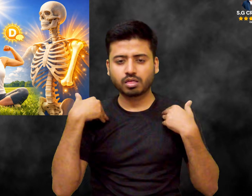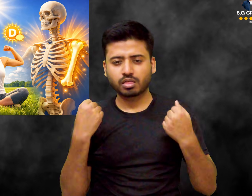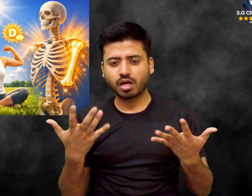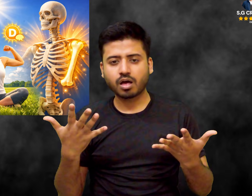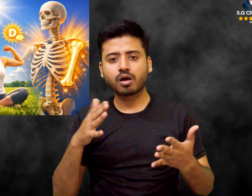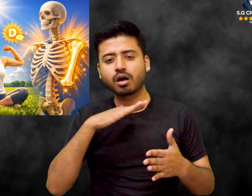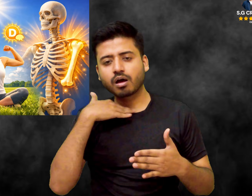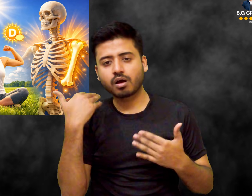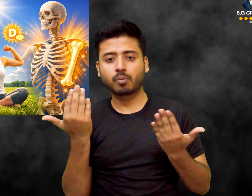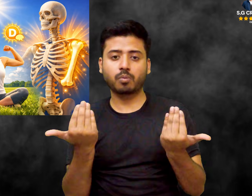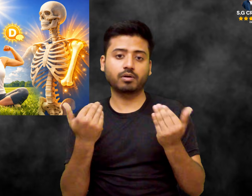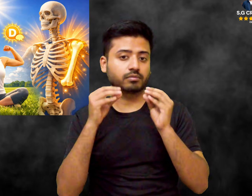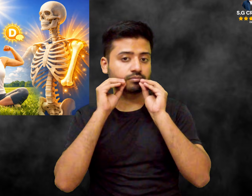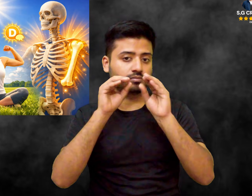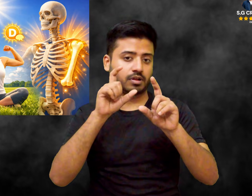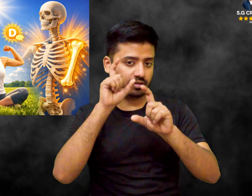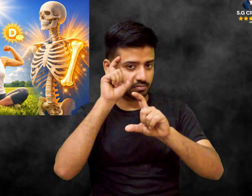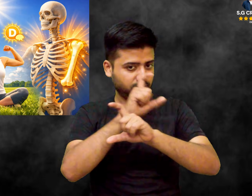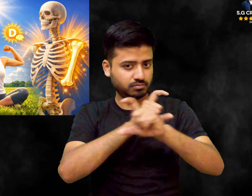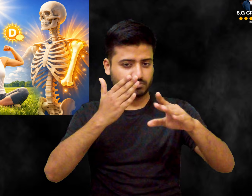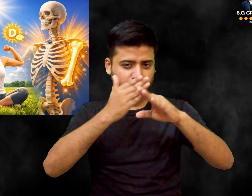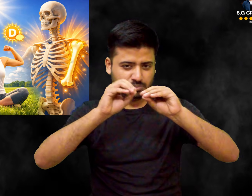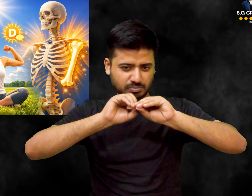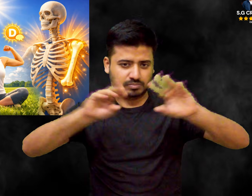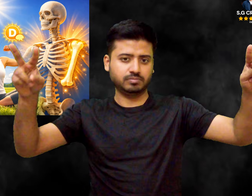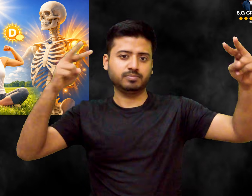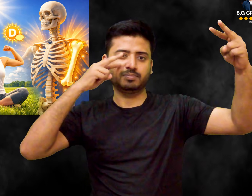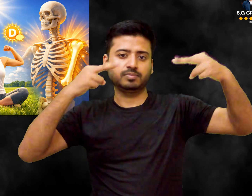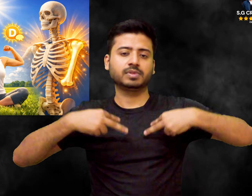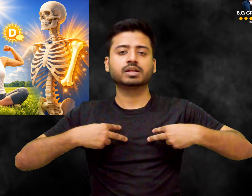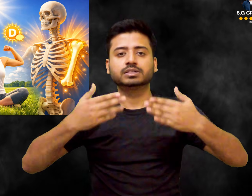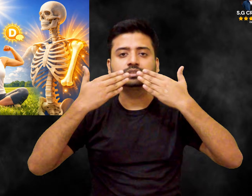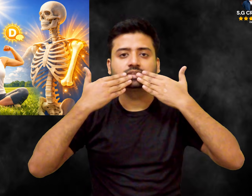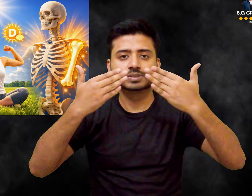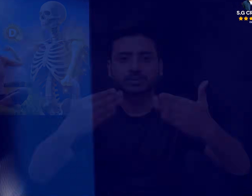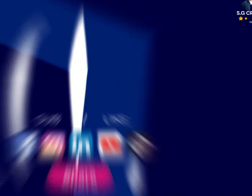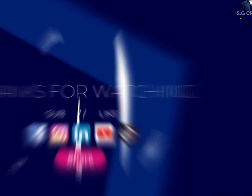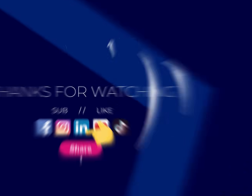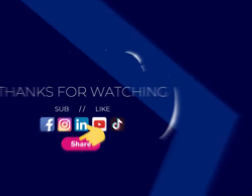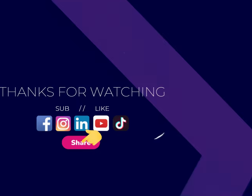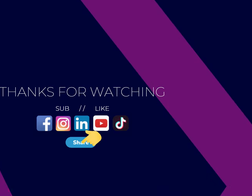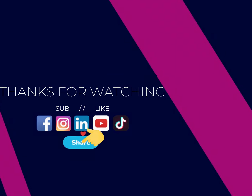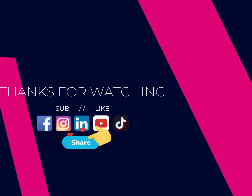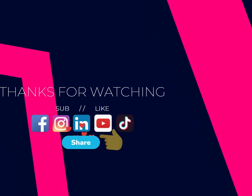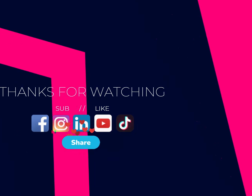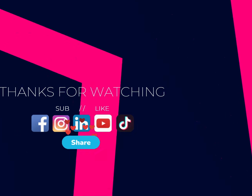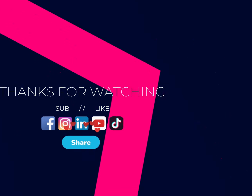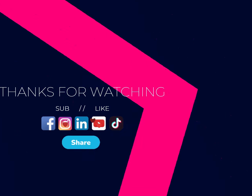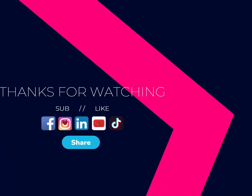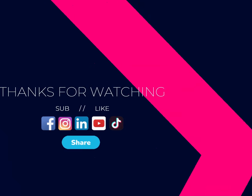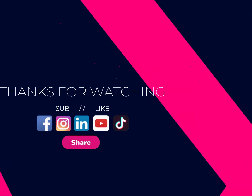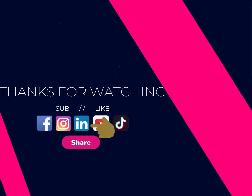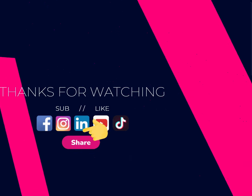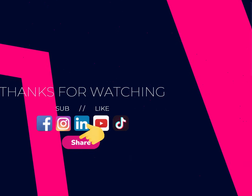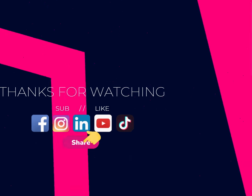conditions like kidney disease or are taking other medications. How to get it safely sed?